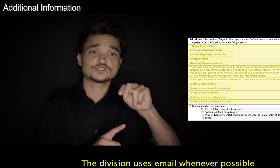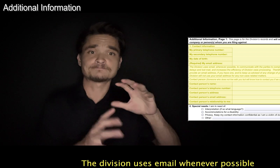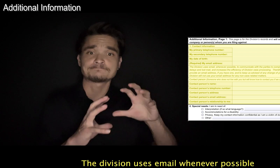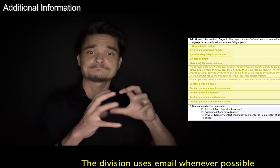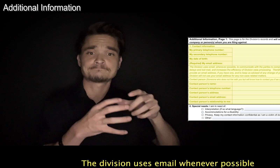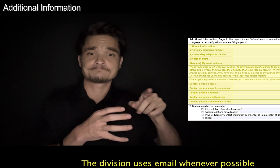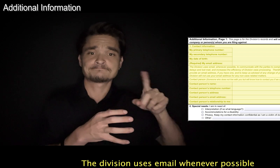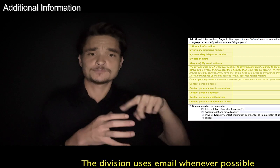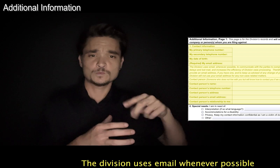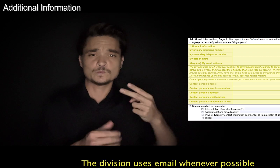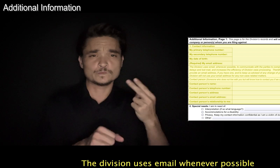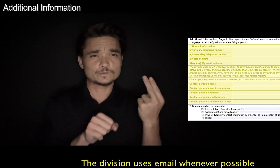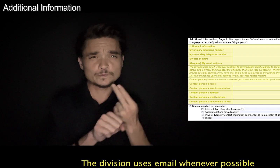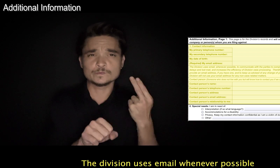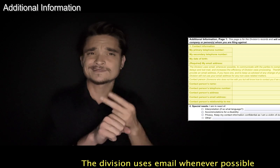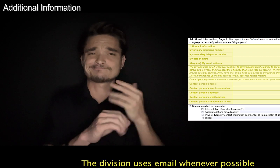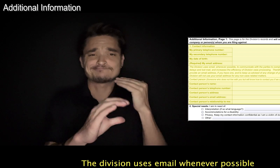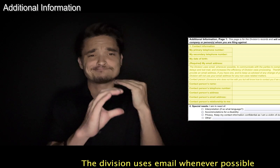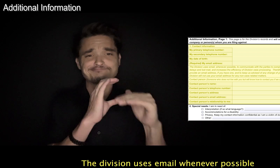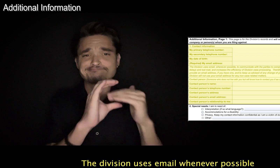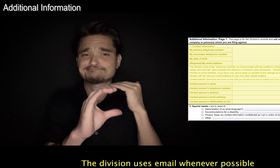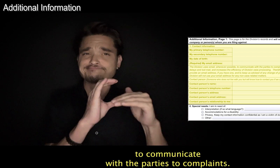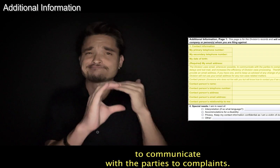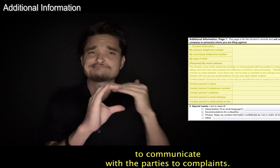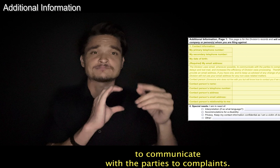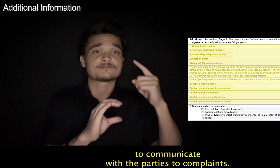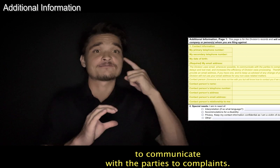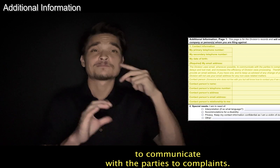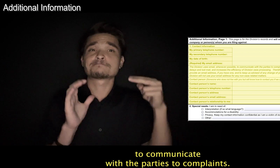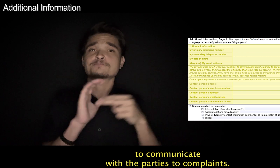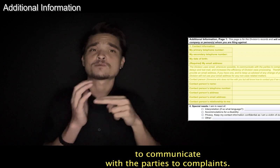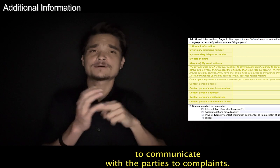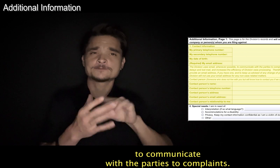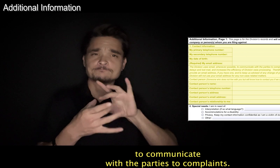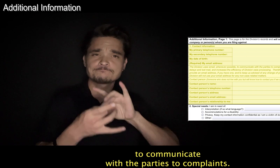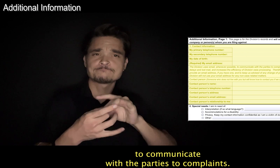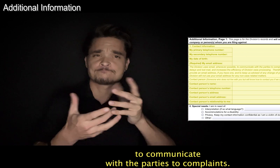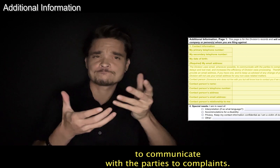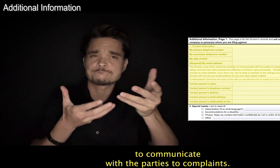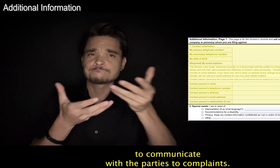The division uses email whenever possible to communicate with the parties to complaints.